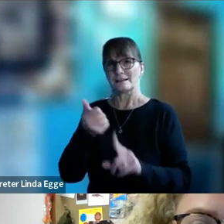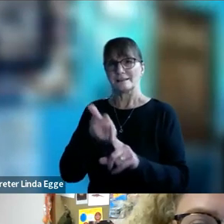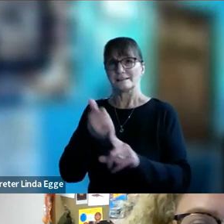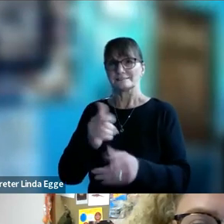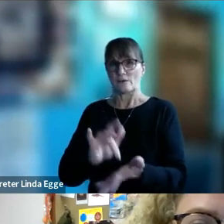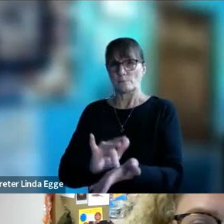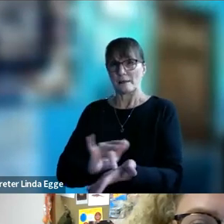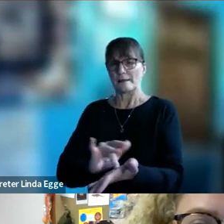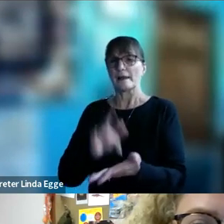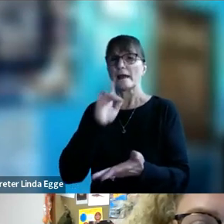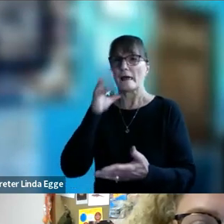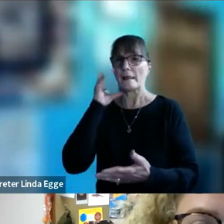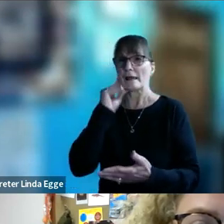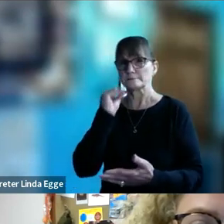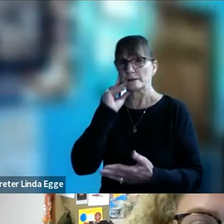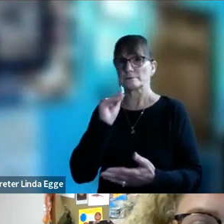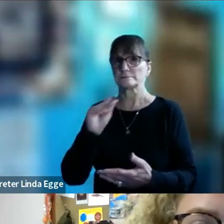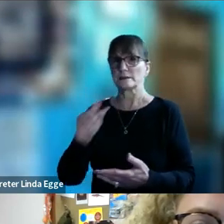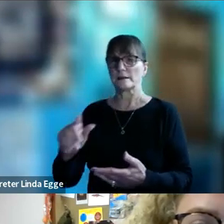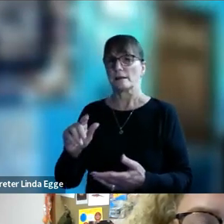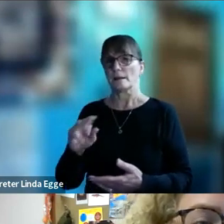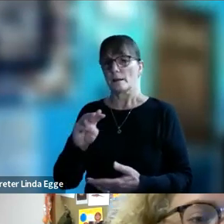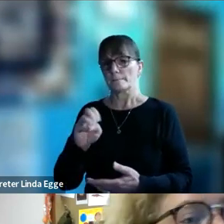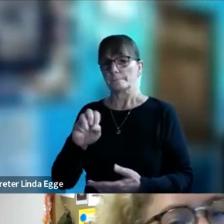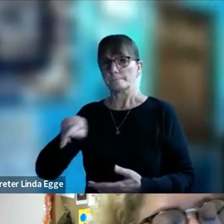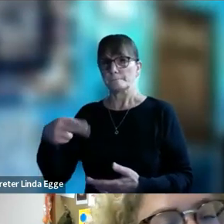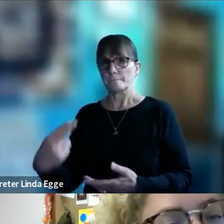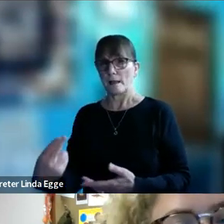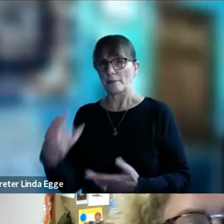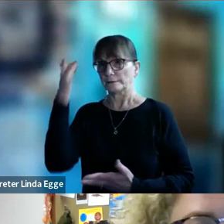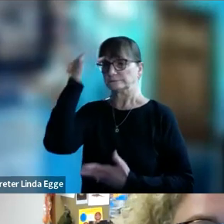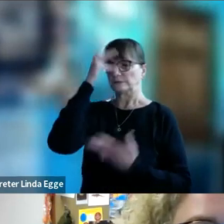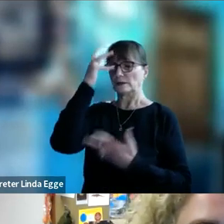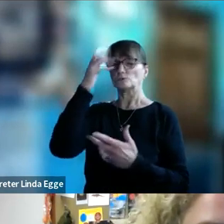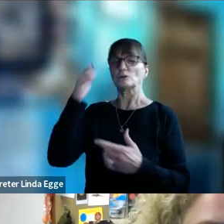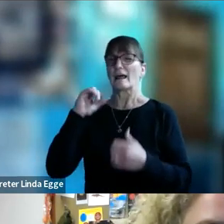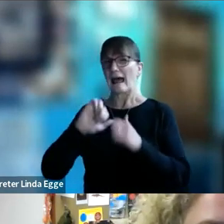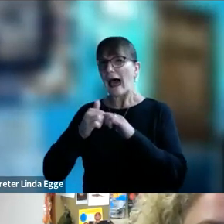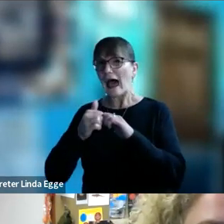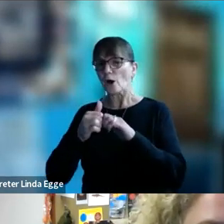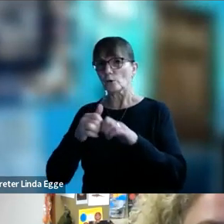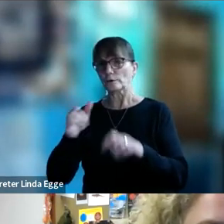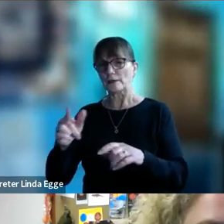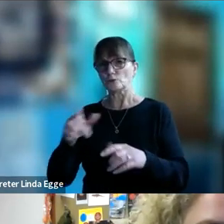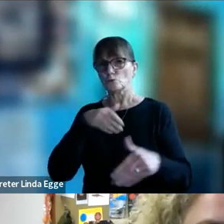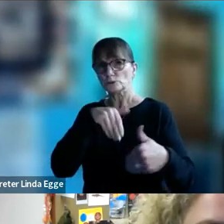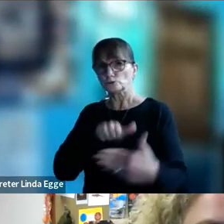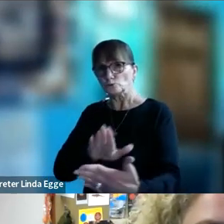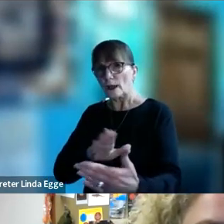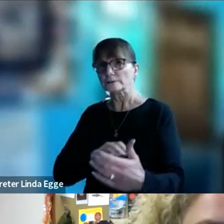and experiences on methamphetamine-induced psychosis, how can this be addressed within the MSR?